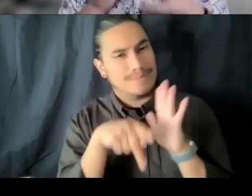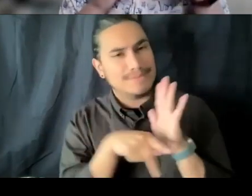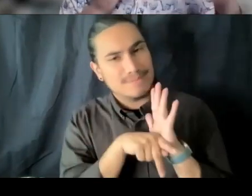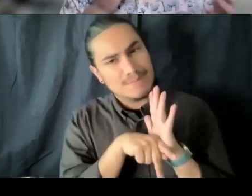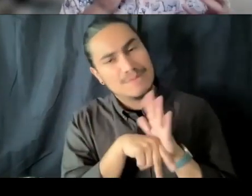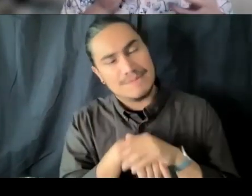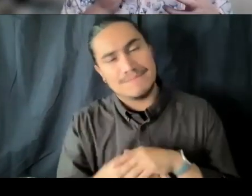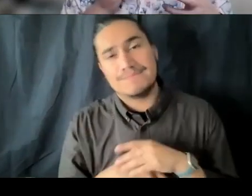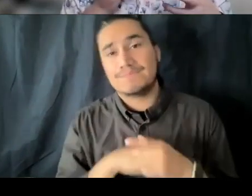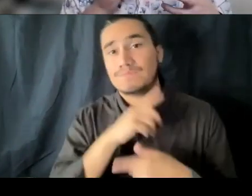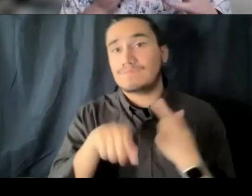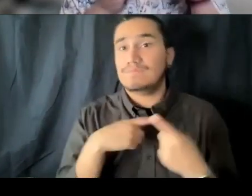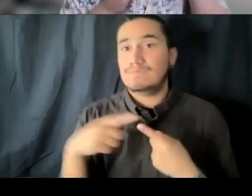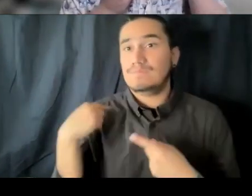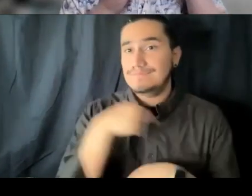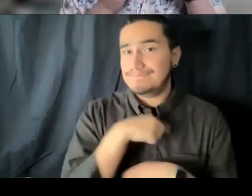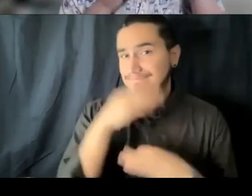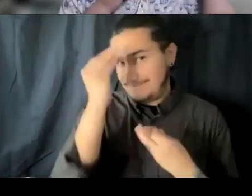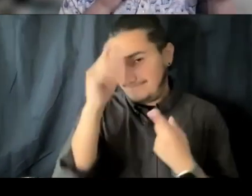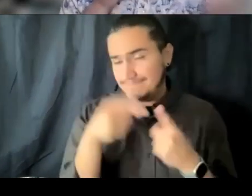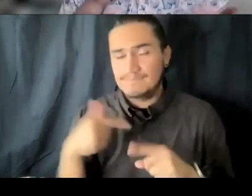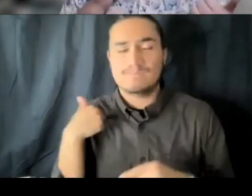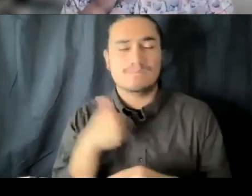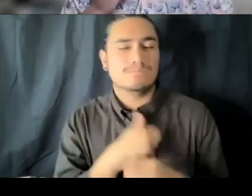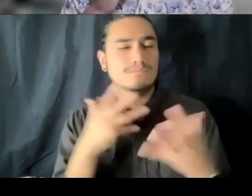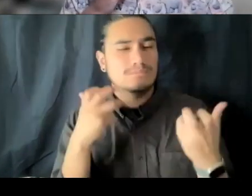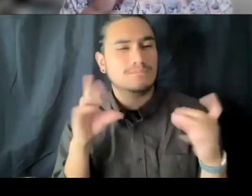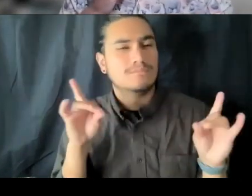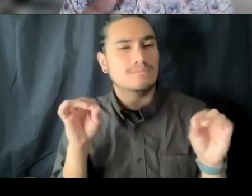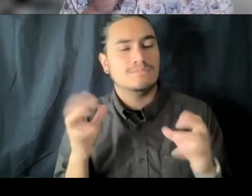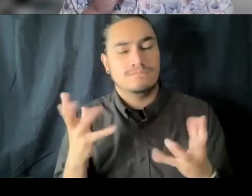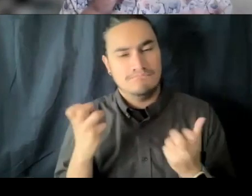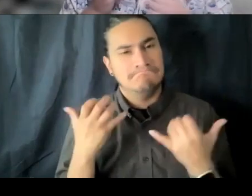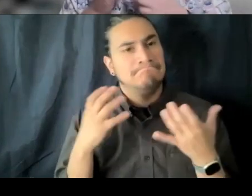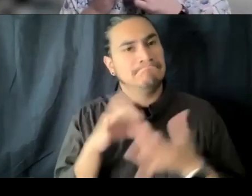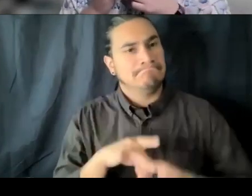So when we think about what we wanna do, we wanna be present with people.